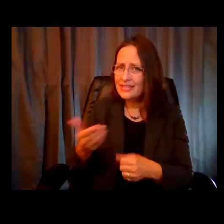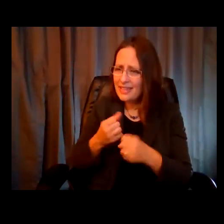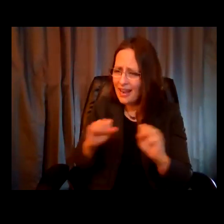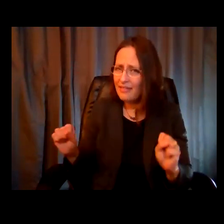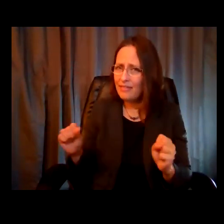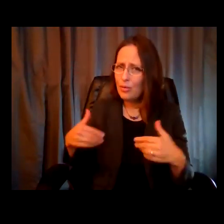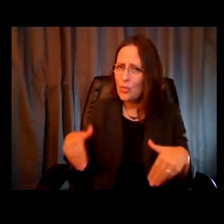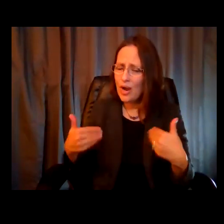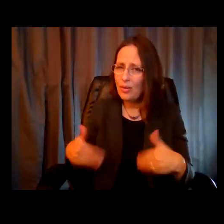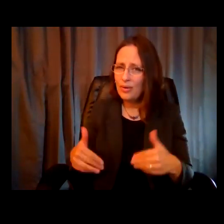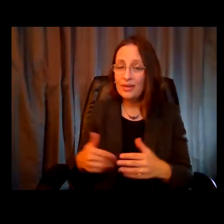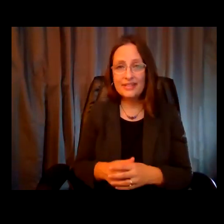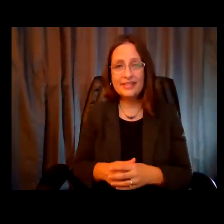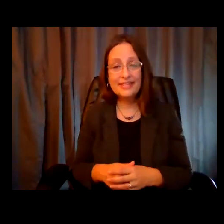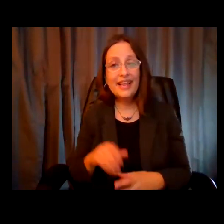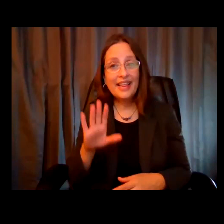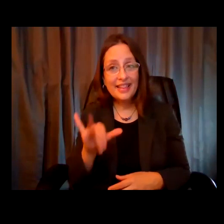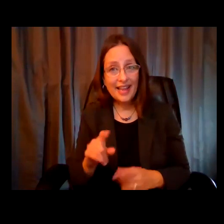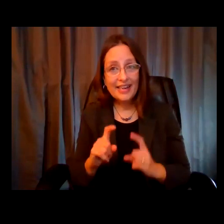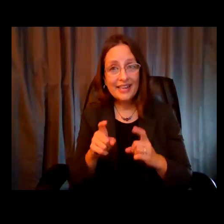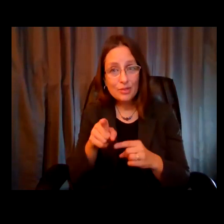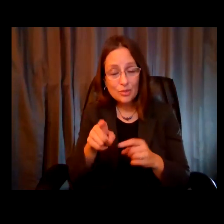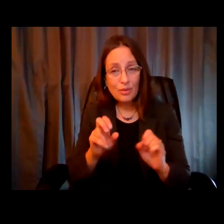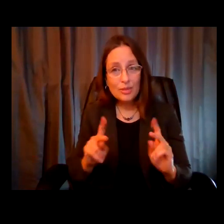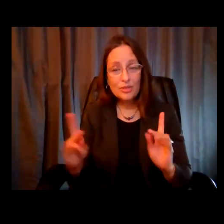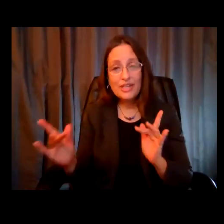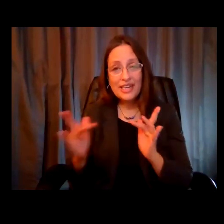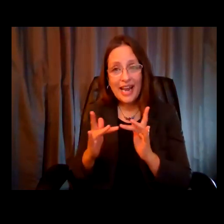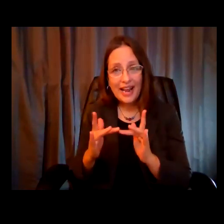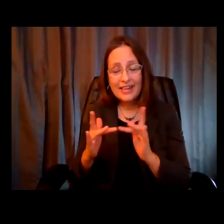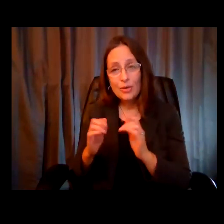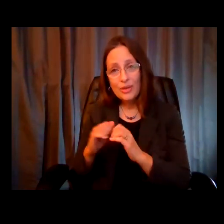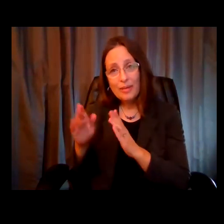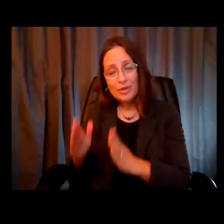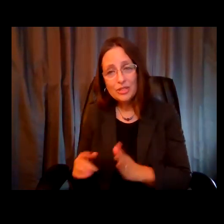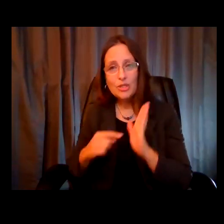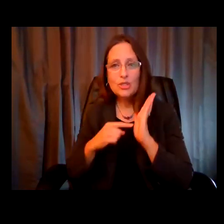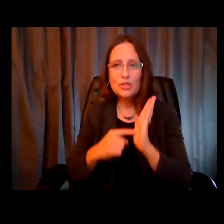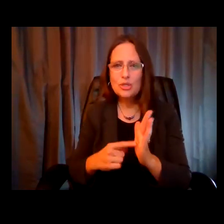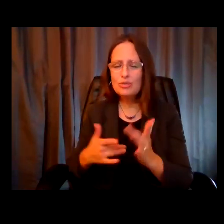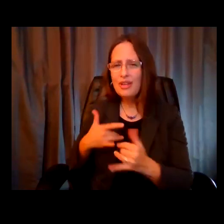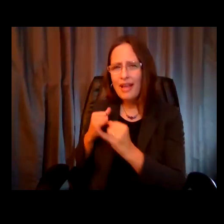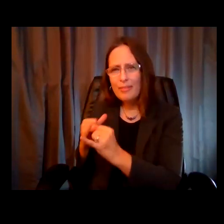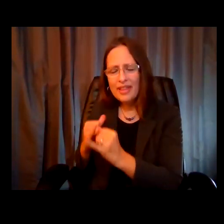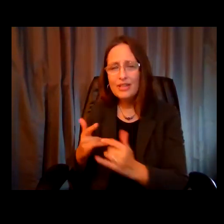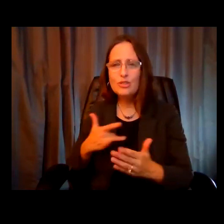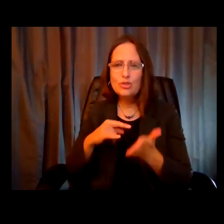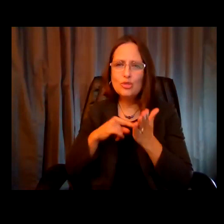This is relevant for in person and more and more so, televisit and virtual WH